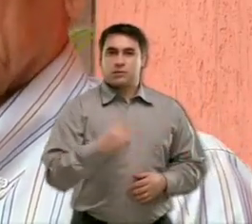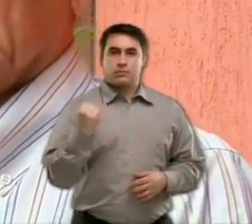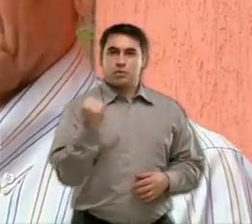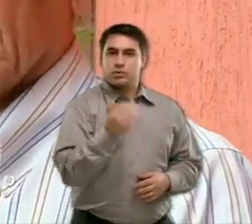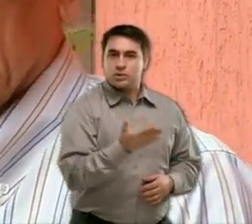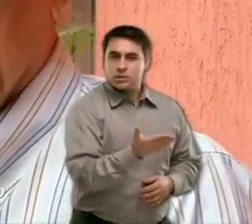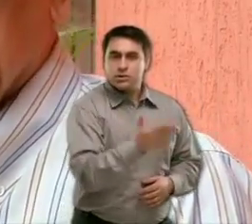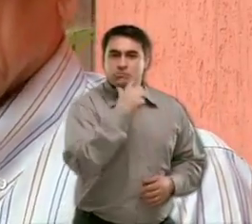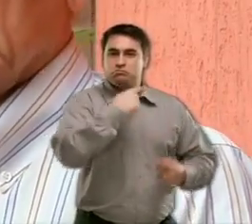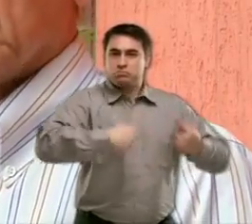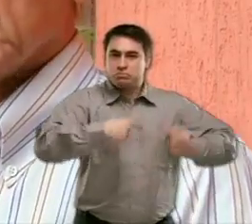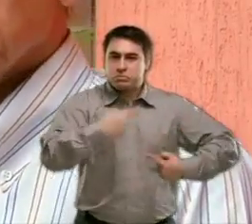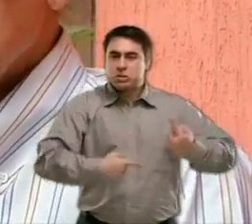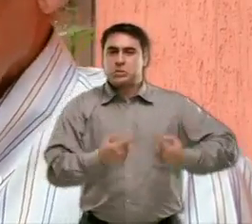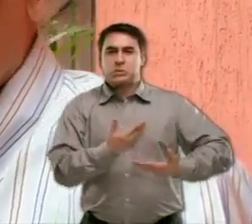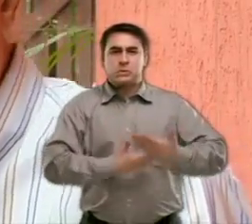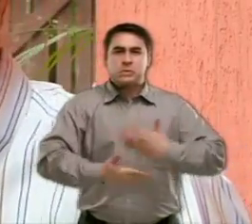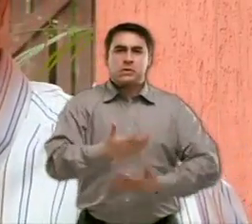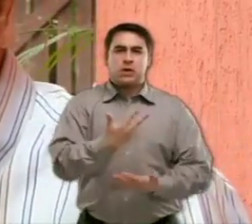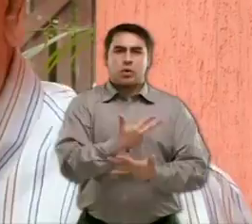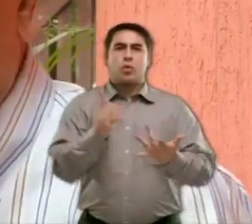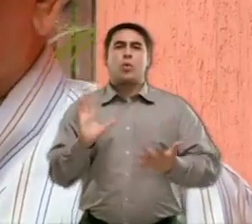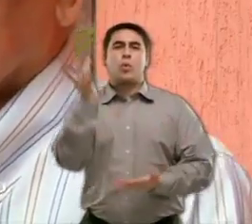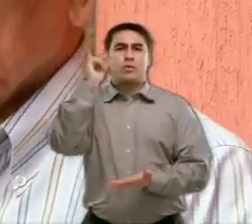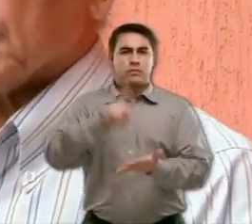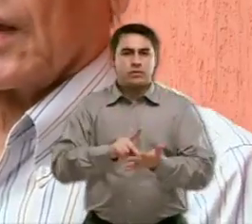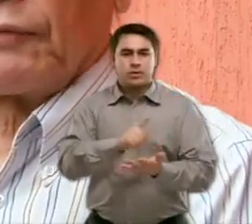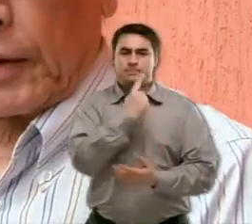real situations that each one is facing on their day-to-day.